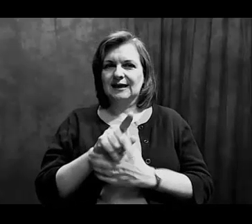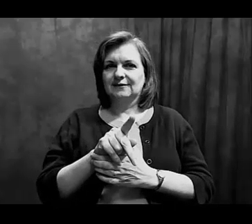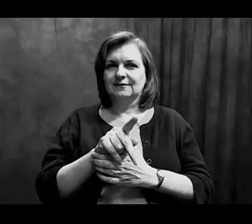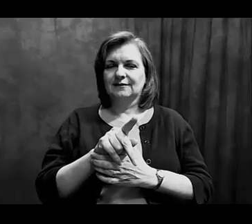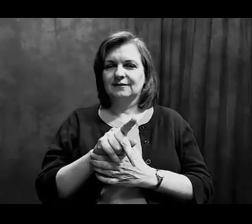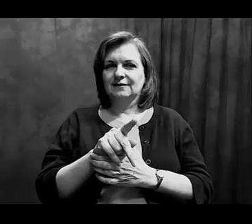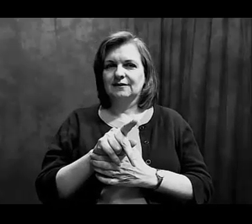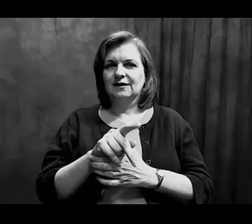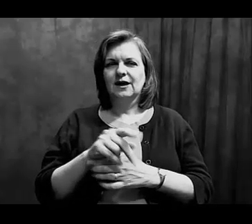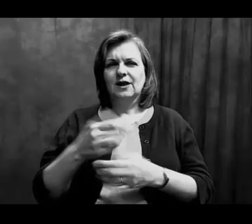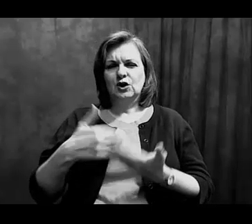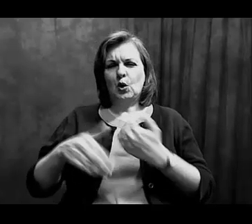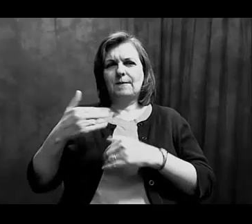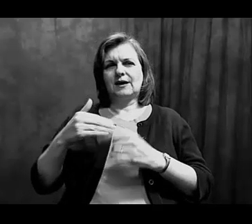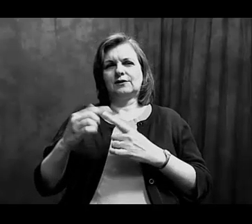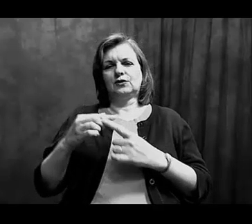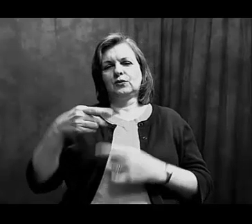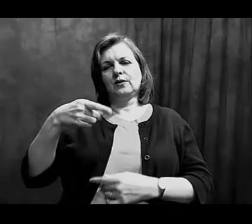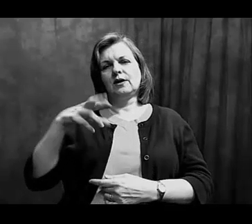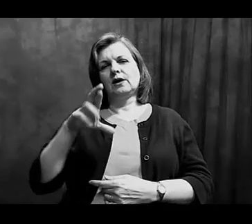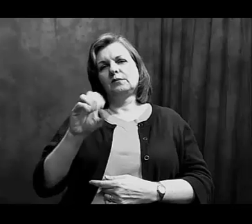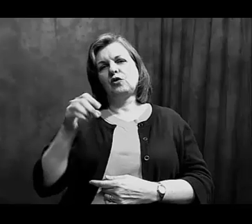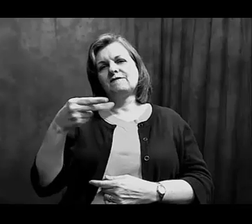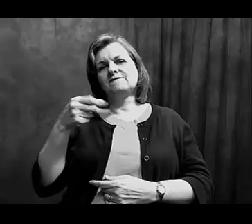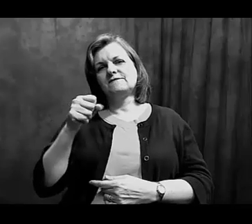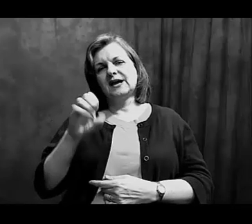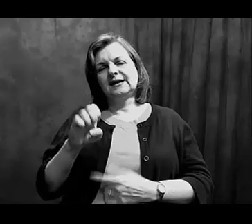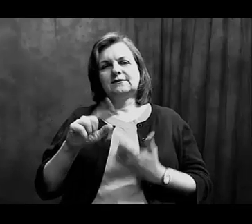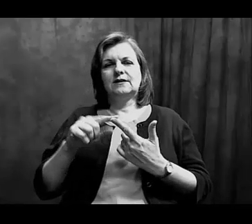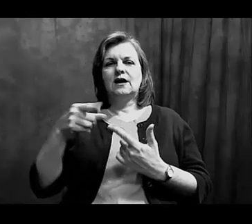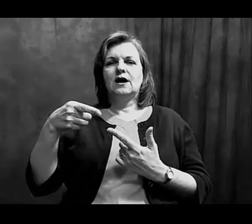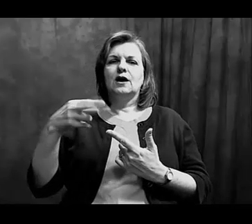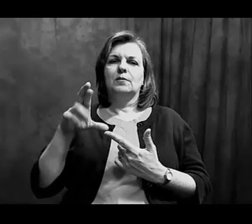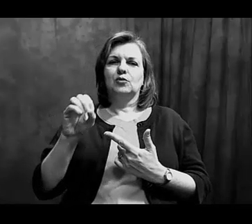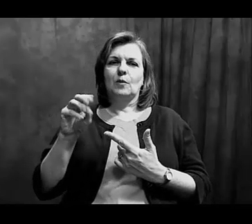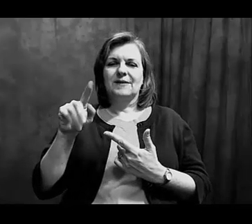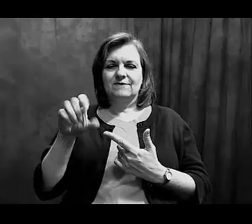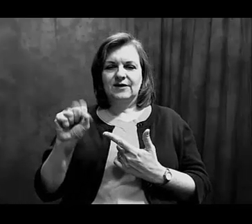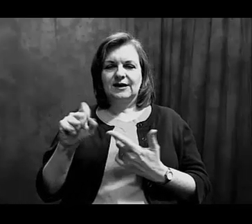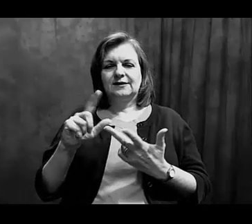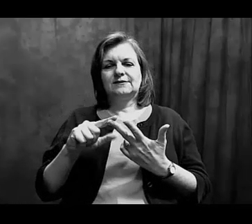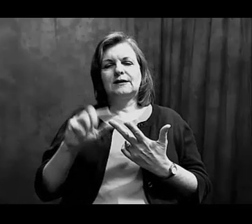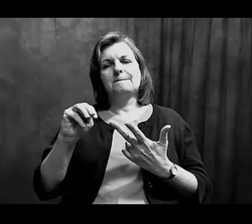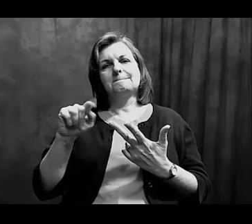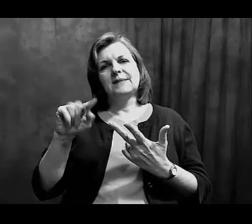you go back to prophase prometaphase metaphase anaphase telophase